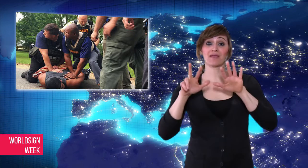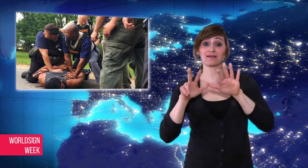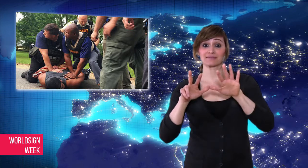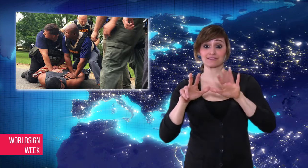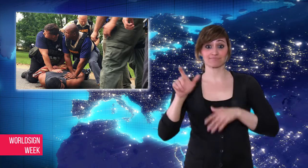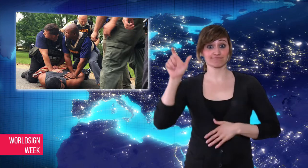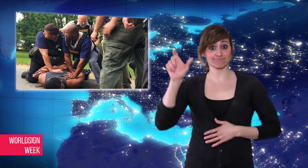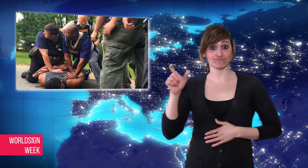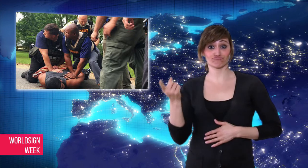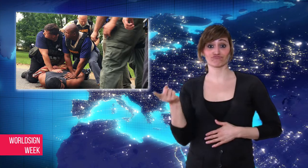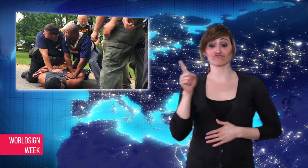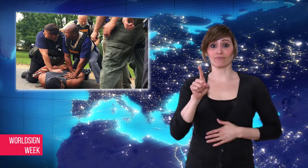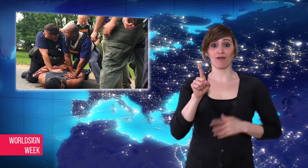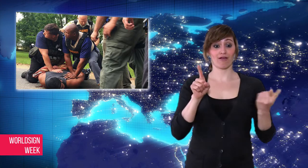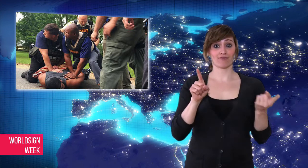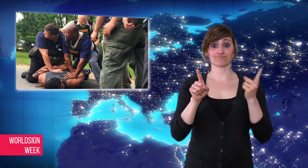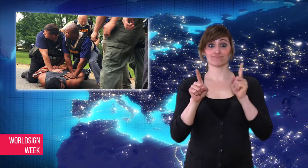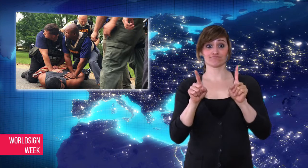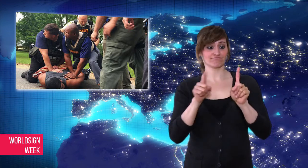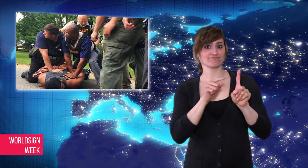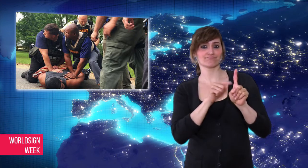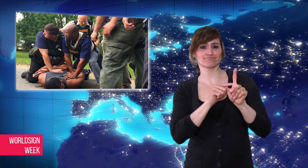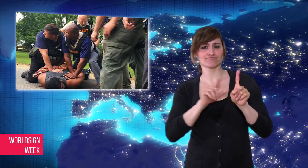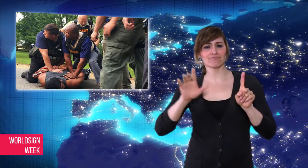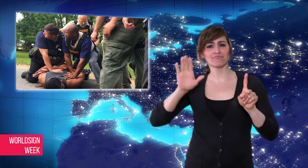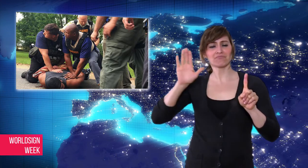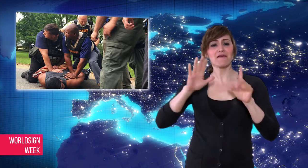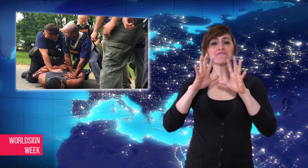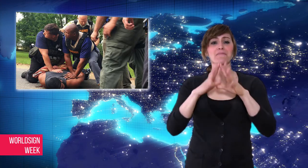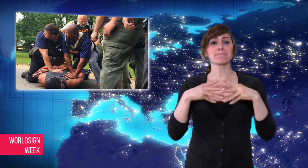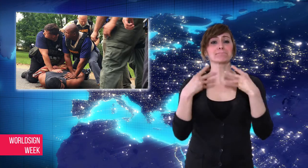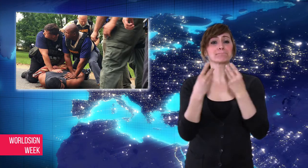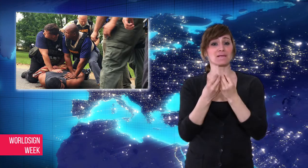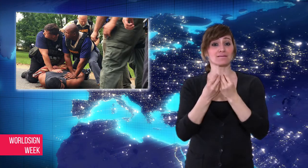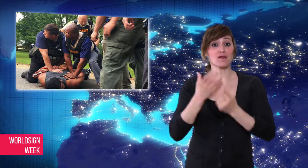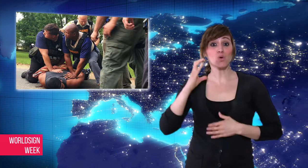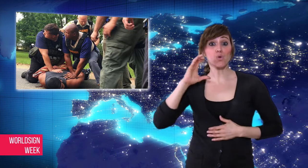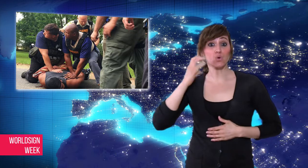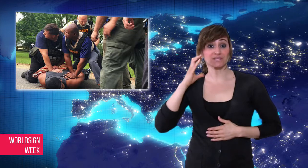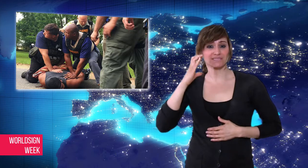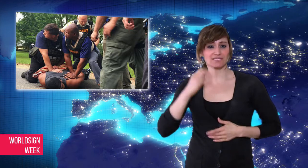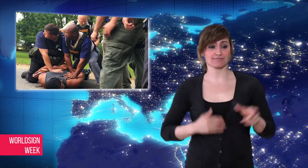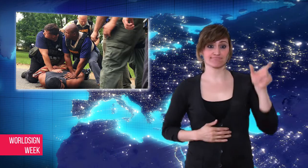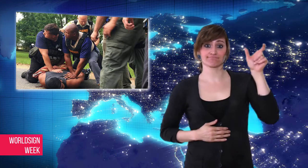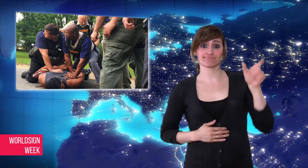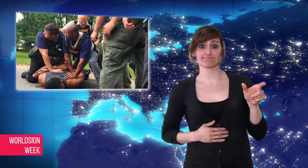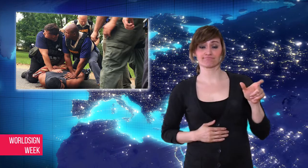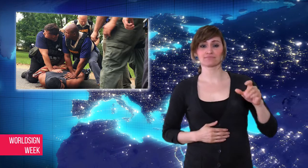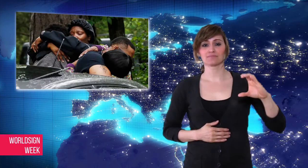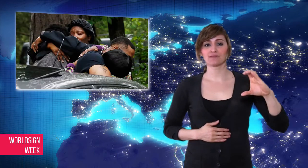for saving his 15-year-old cousin, Caleb